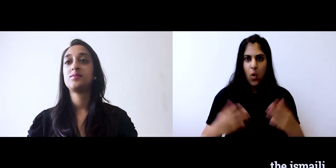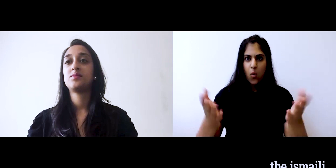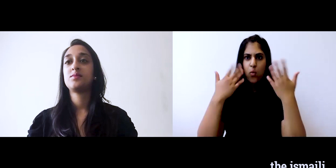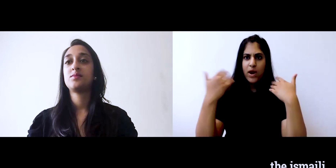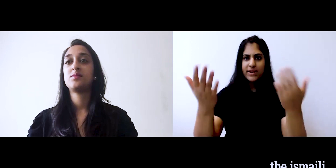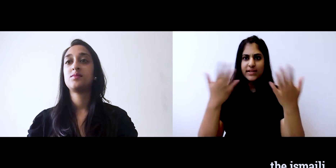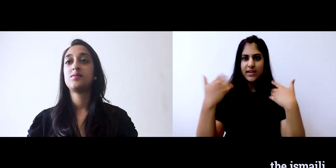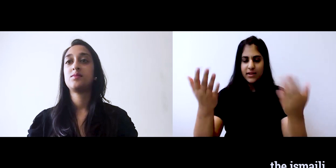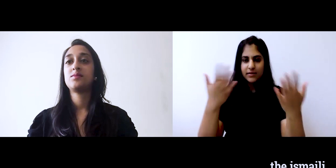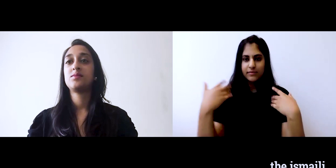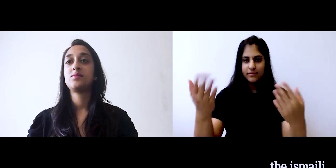Windy